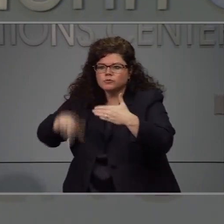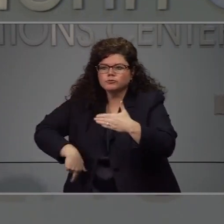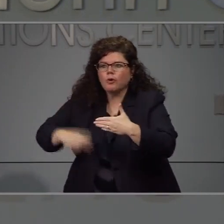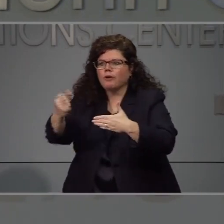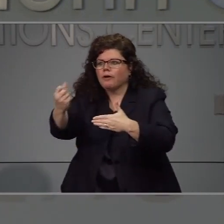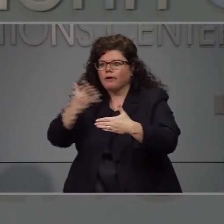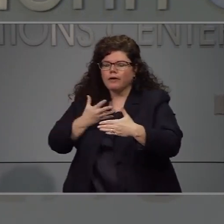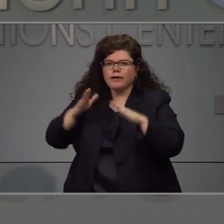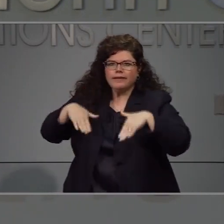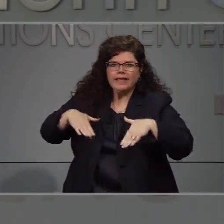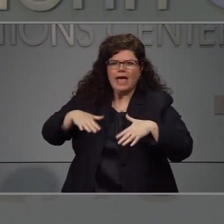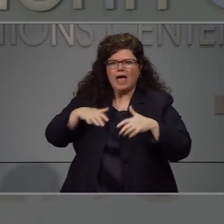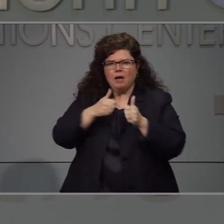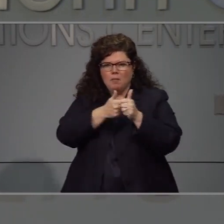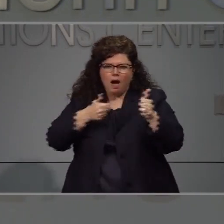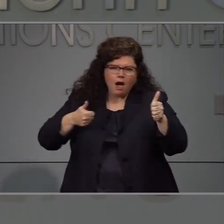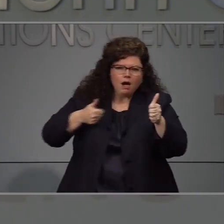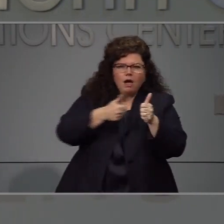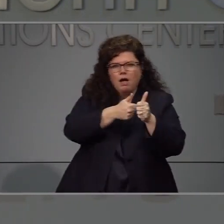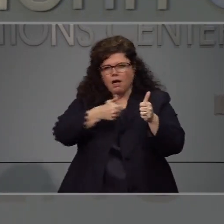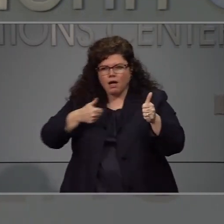I'M VERY PROUD OF THE EMERGENCY